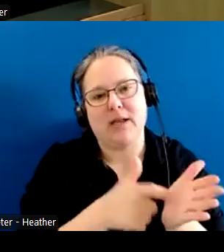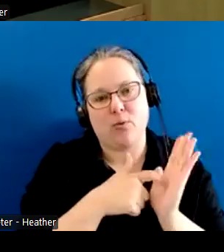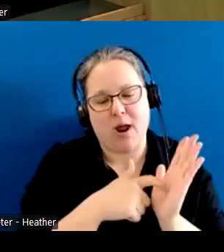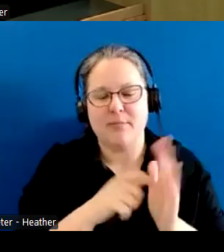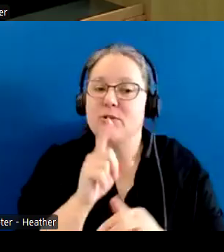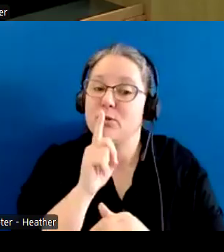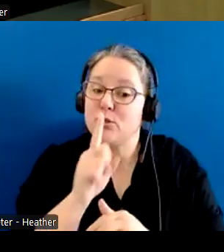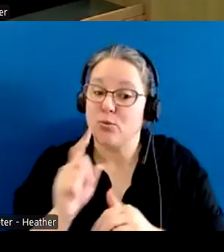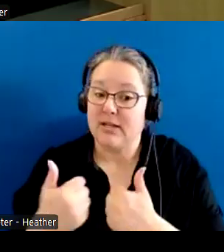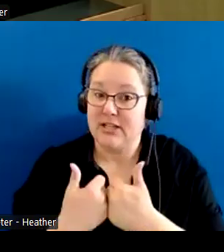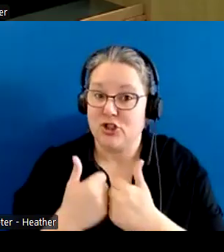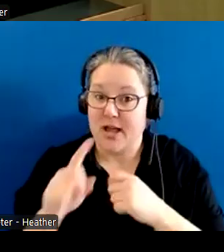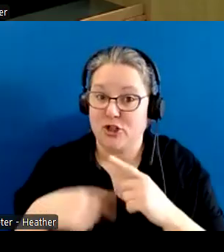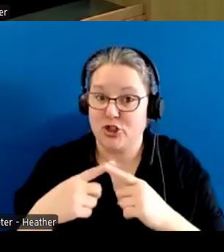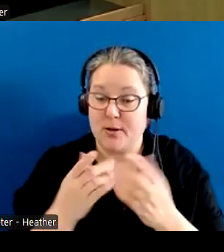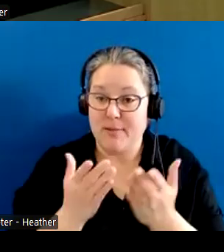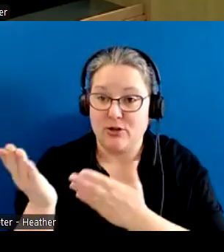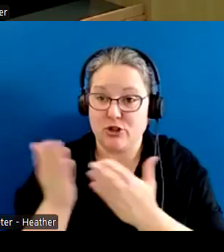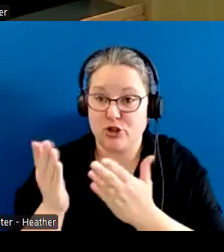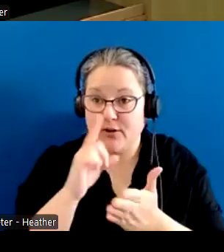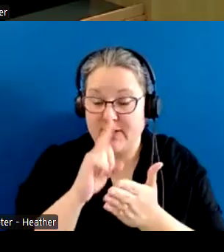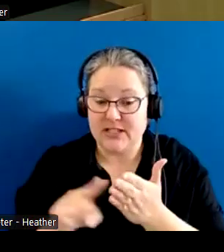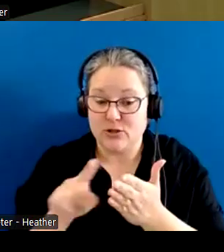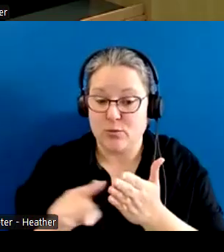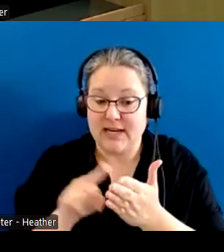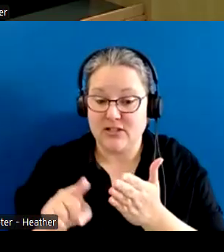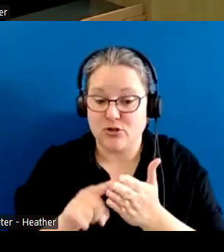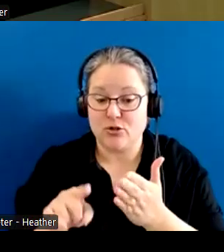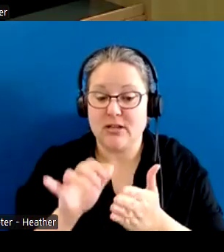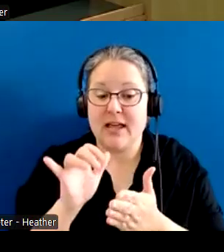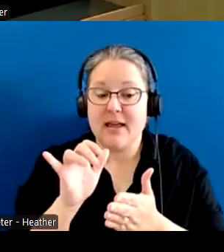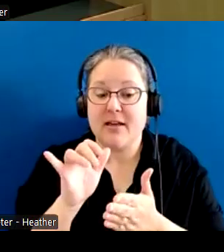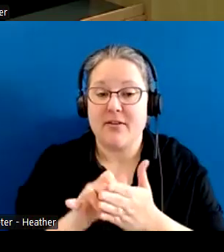things that was really challenging about services research is that you know the therapeut an